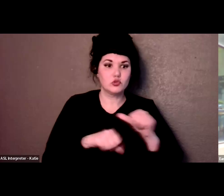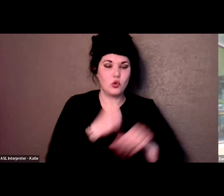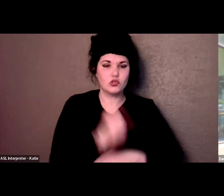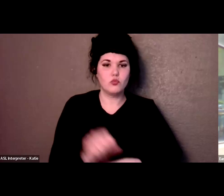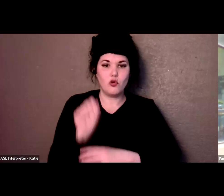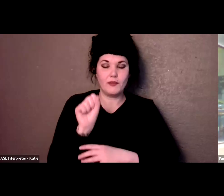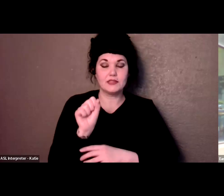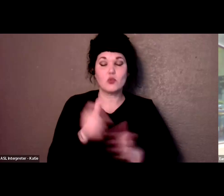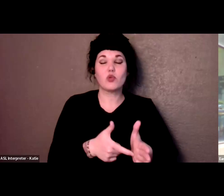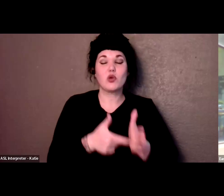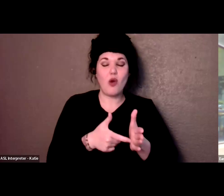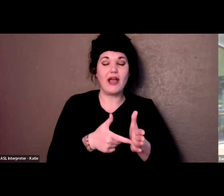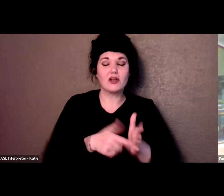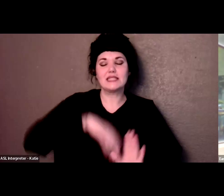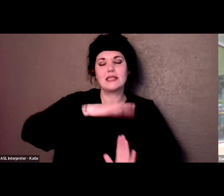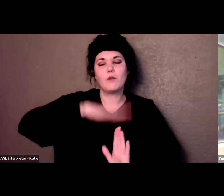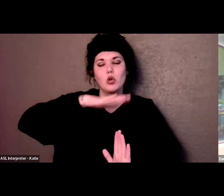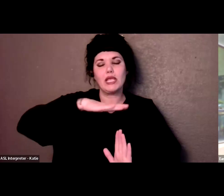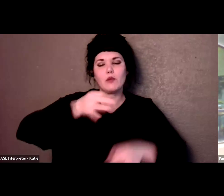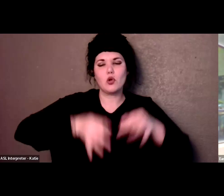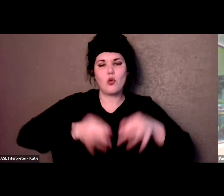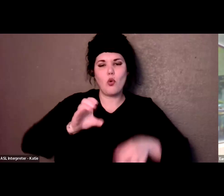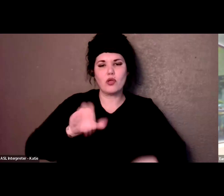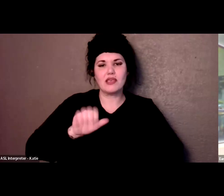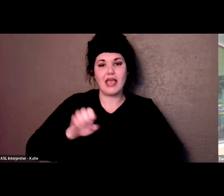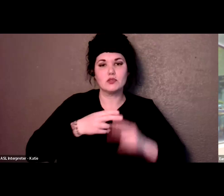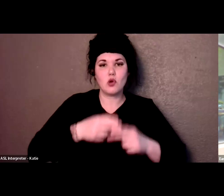arrive at where we are. It was the Olmstead case in Massachusetts, we actually have the Olmstead